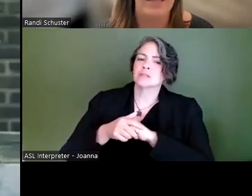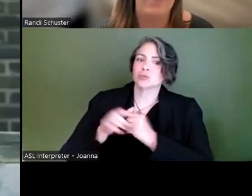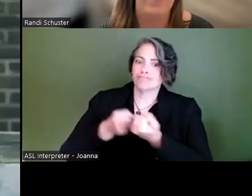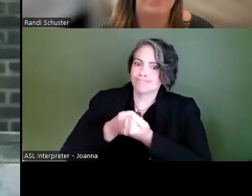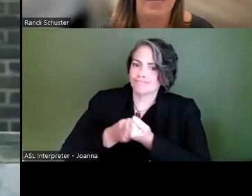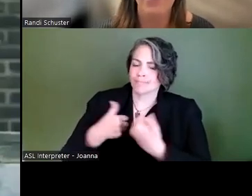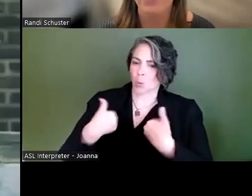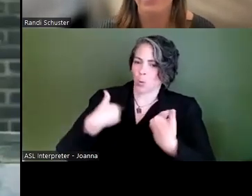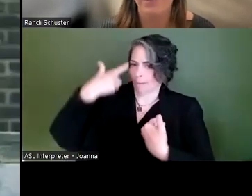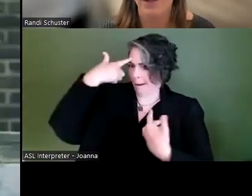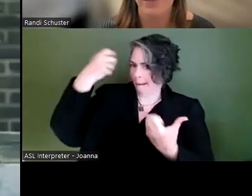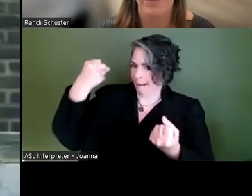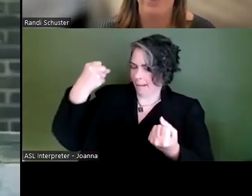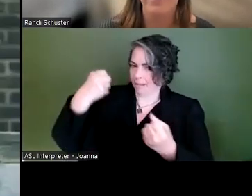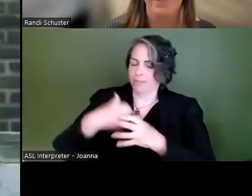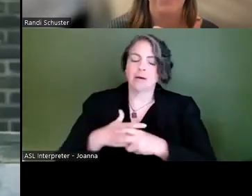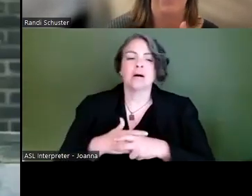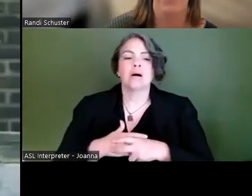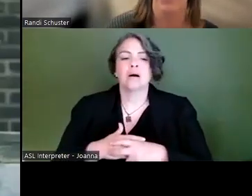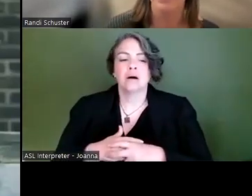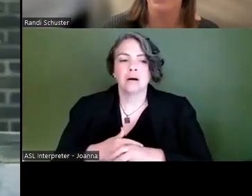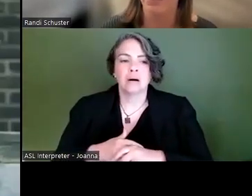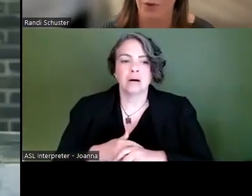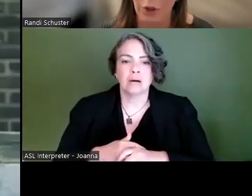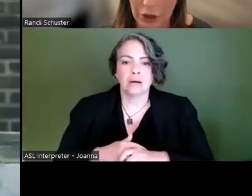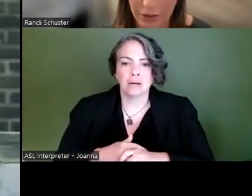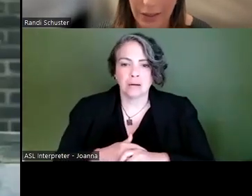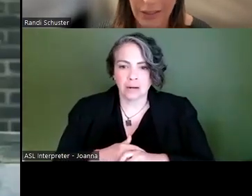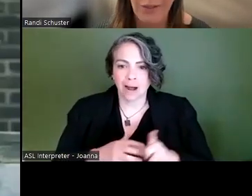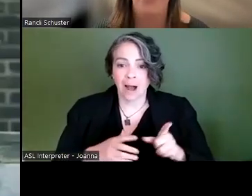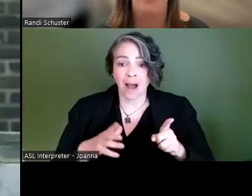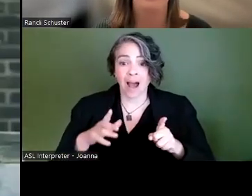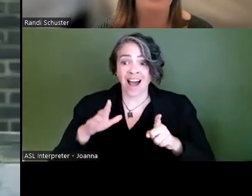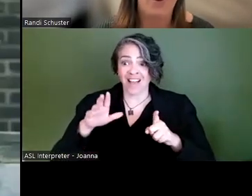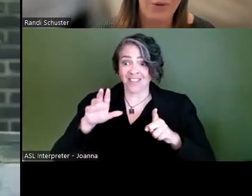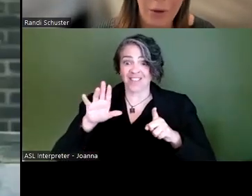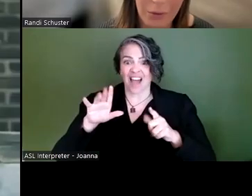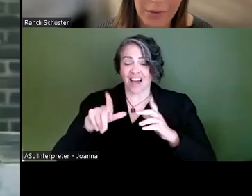is the potential to leverage the proclivity for social contagion for good. So as you all know,